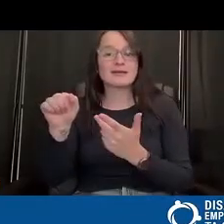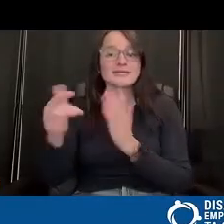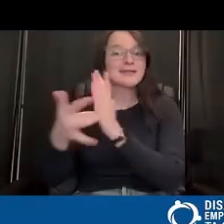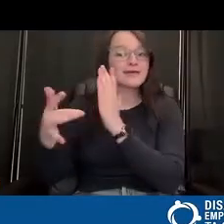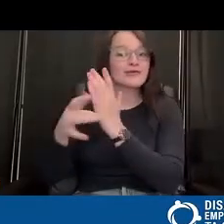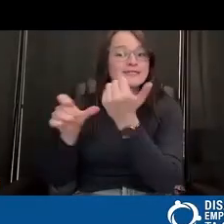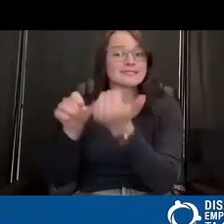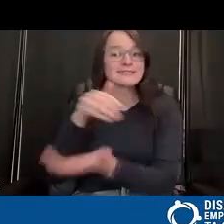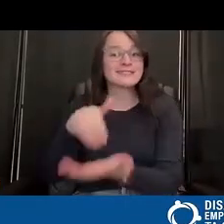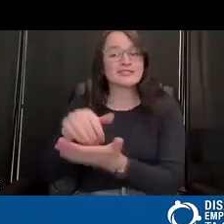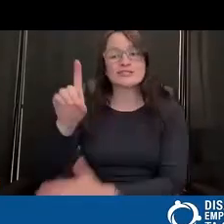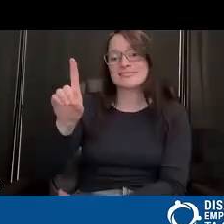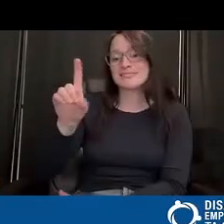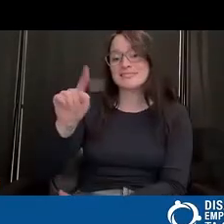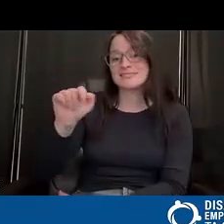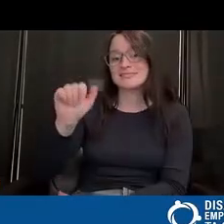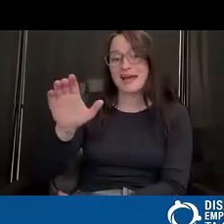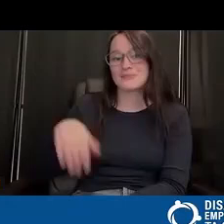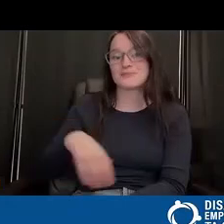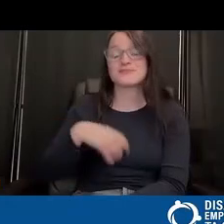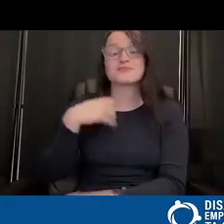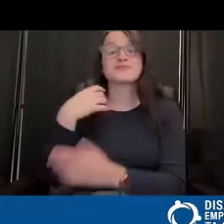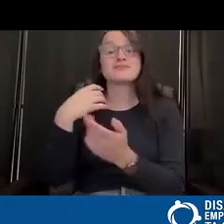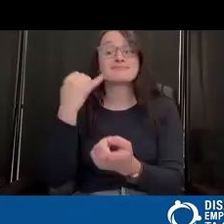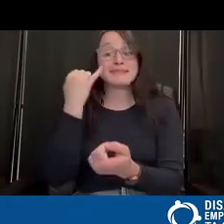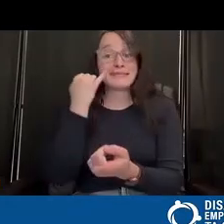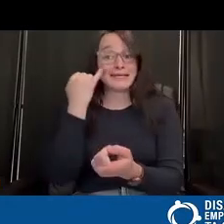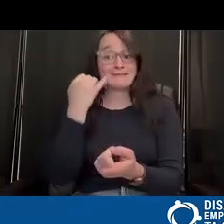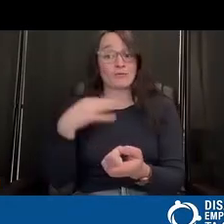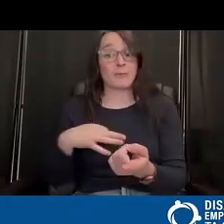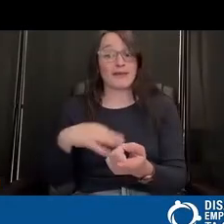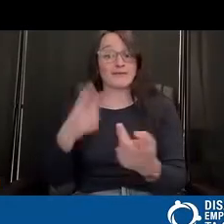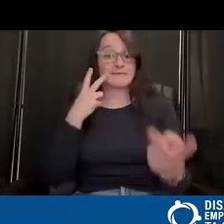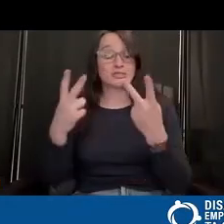for those who may benefit from this uh visual description, I am a white woman in my 30s with